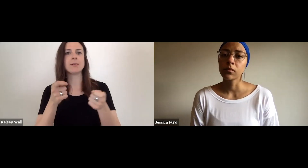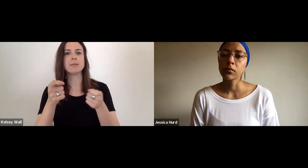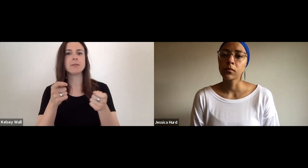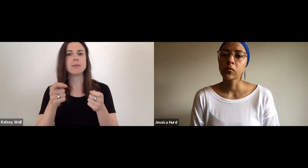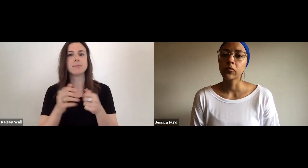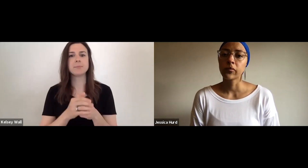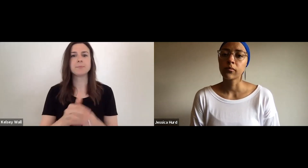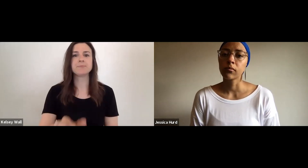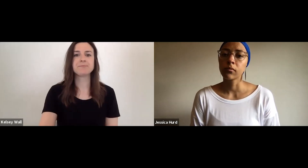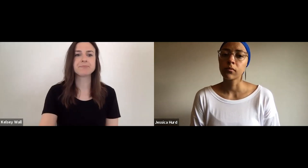and regulate it.